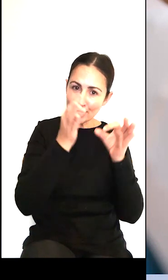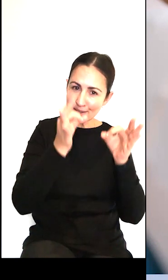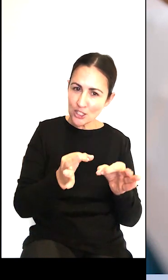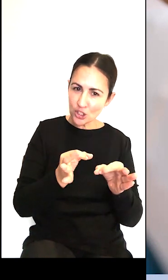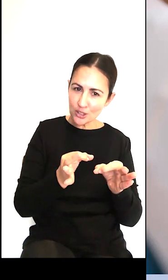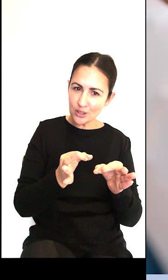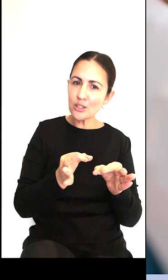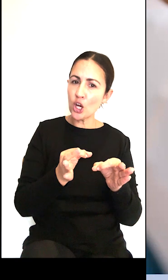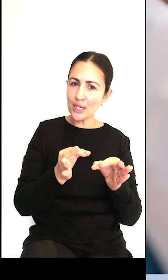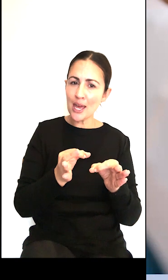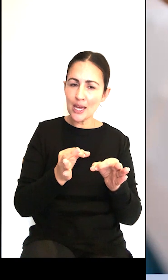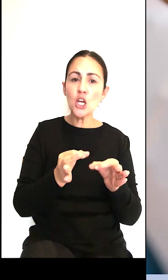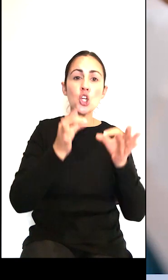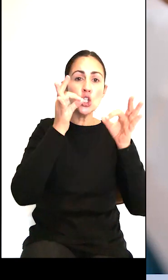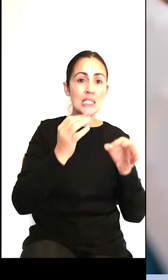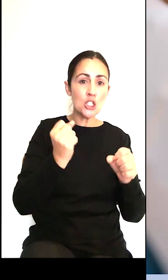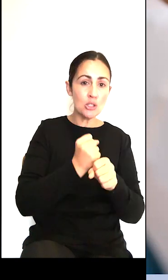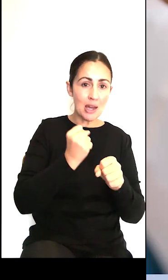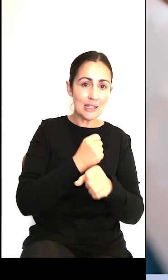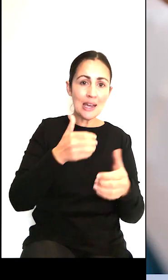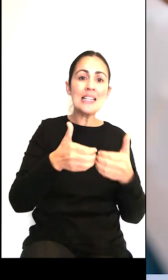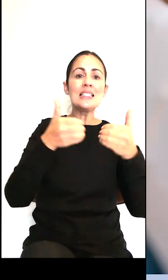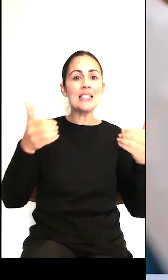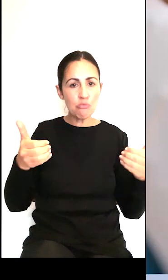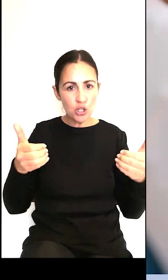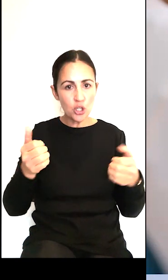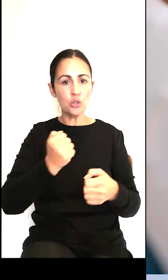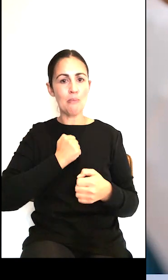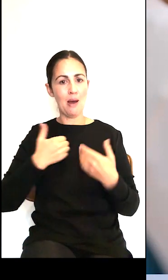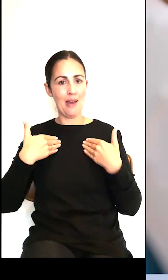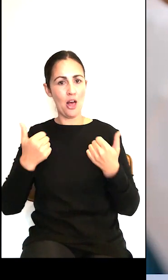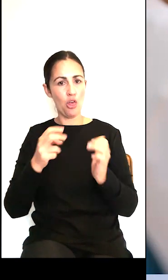So having those ongoing conversations and covering off on all these issues is important.